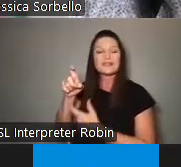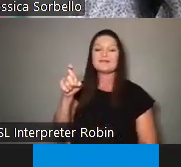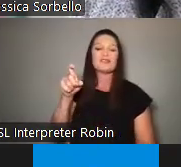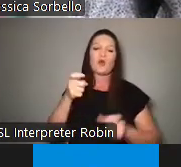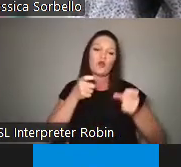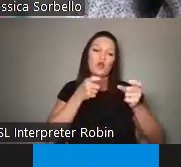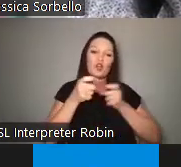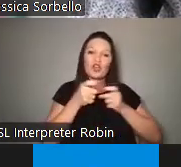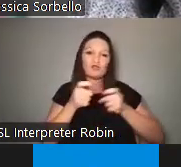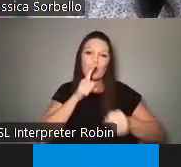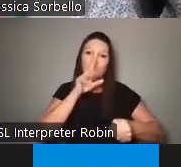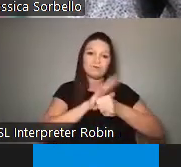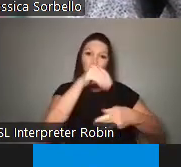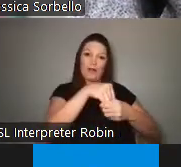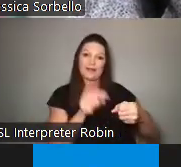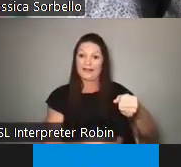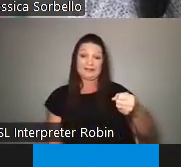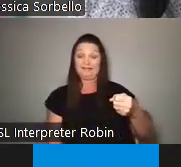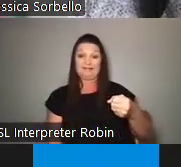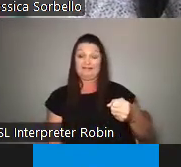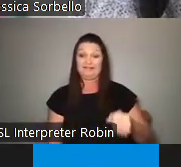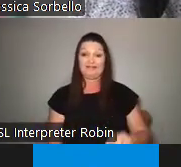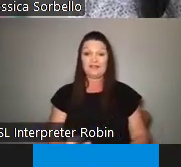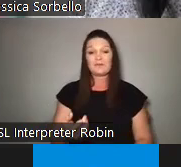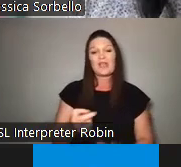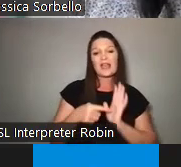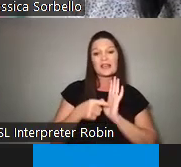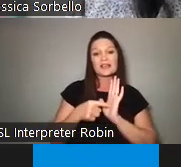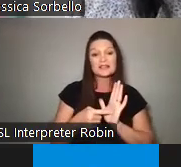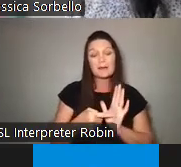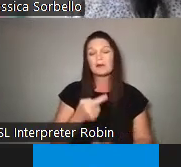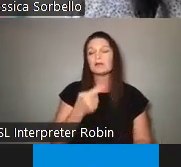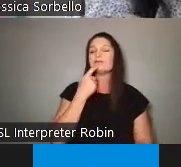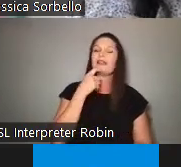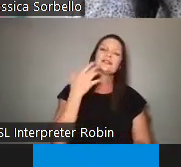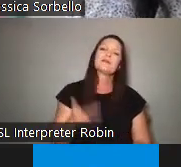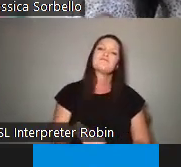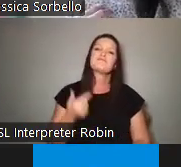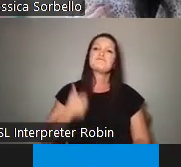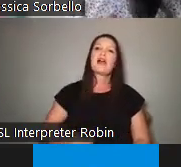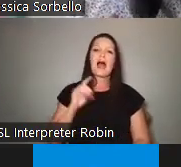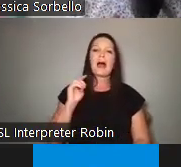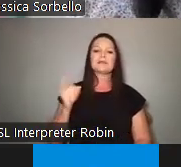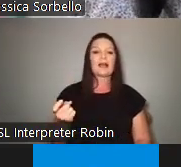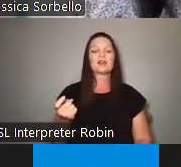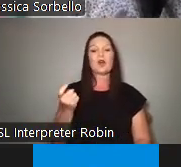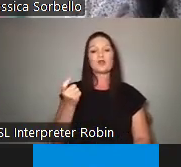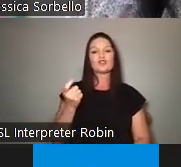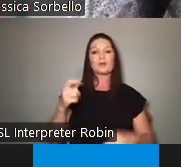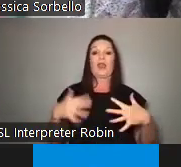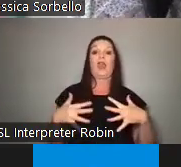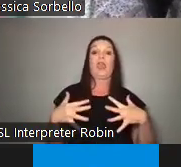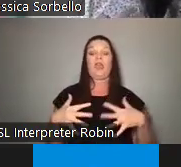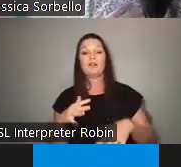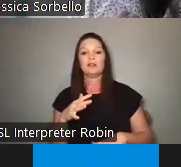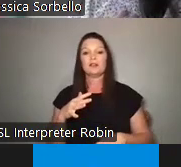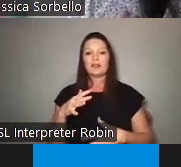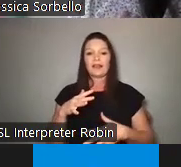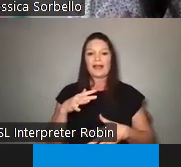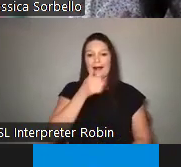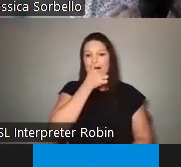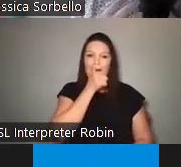say I'm diagnosed with an anxiety disorder and suffer